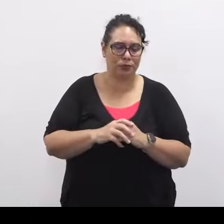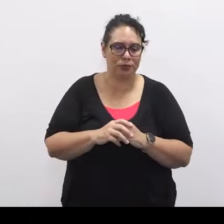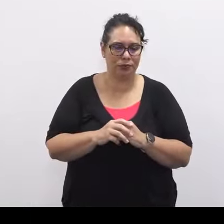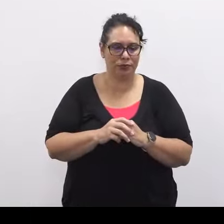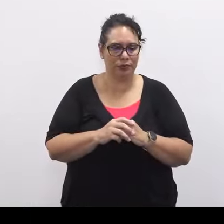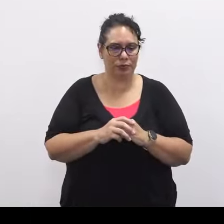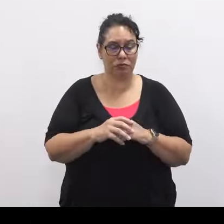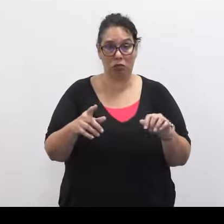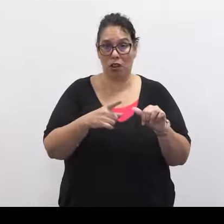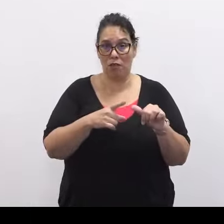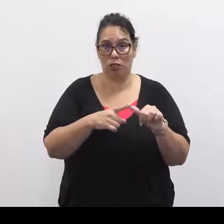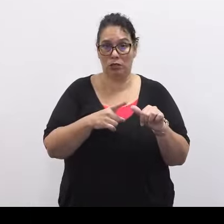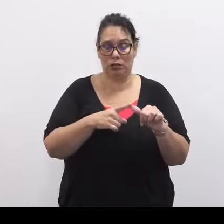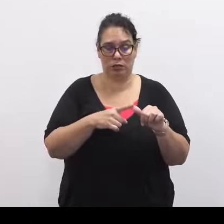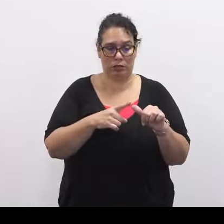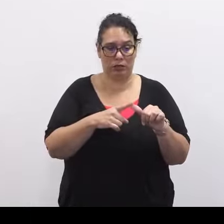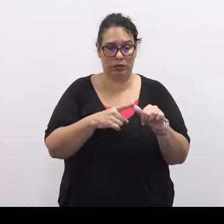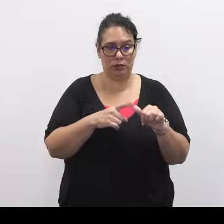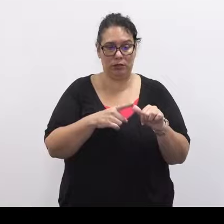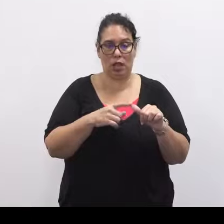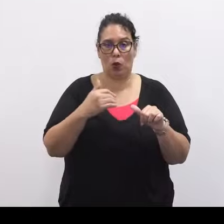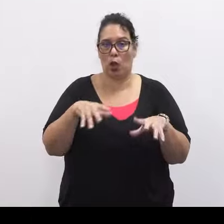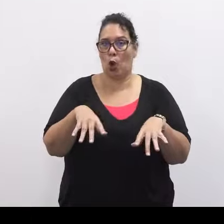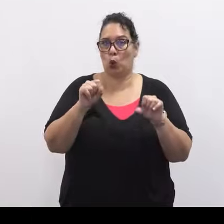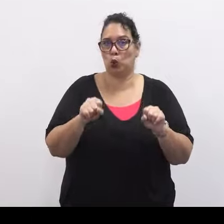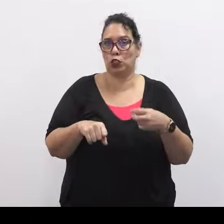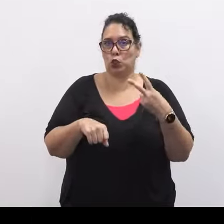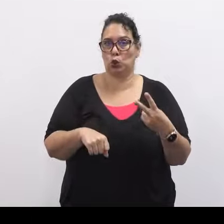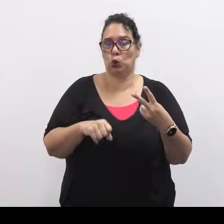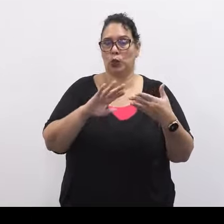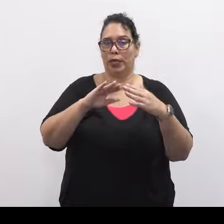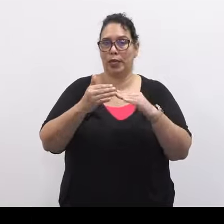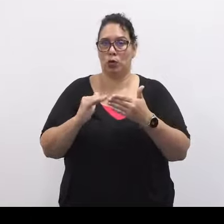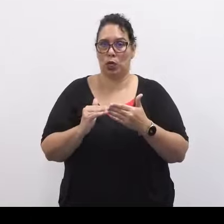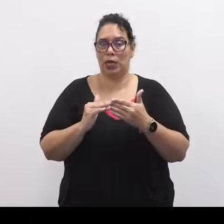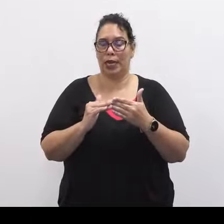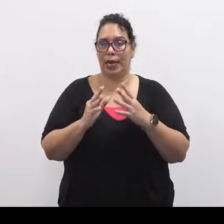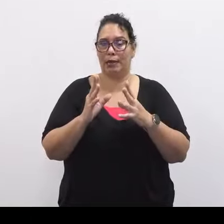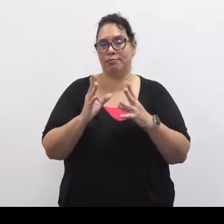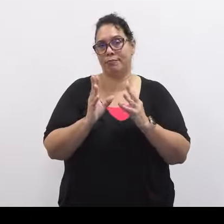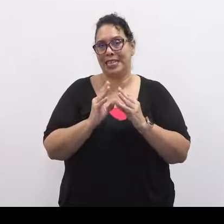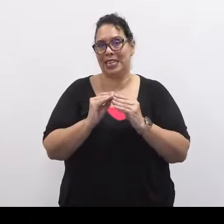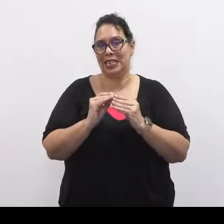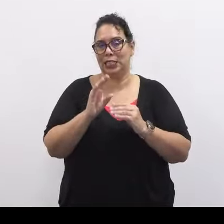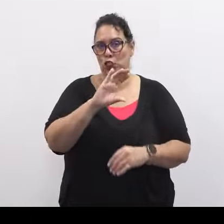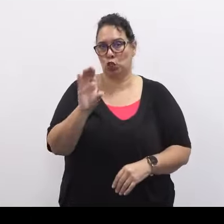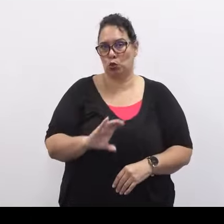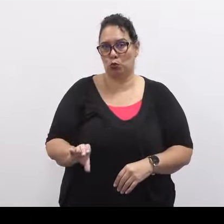First things first, we hosted two community meetings via zoom. The first one was on Monday, November 8th,